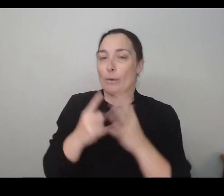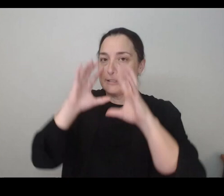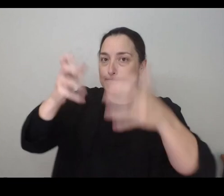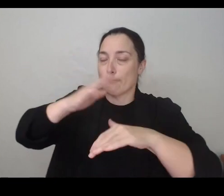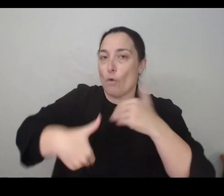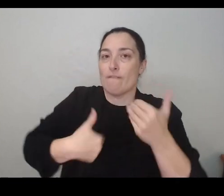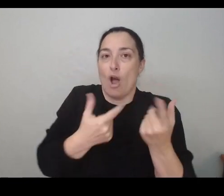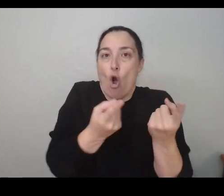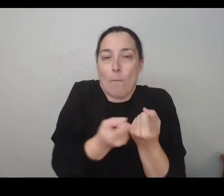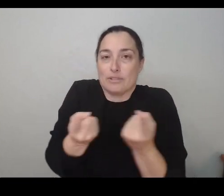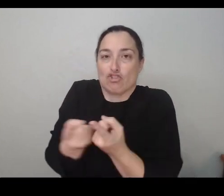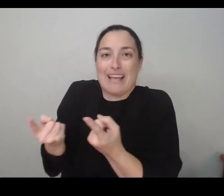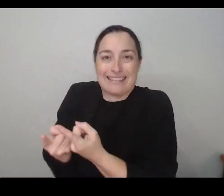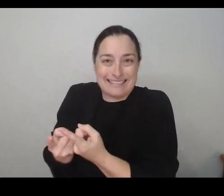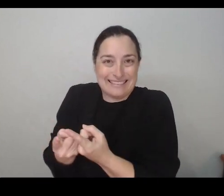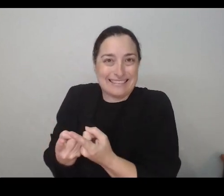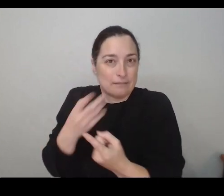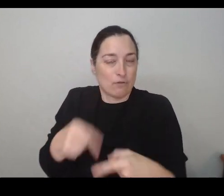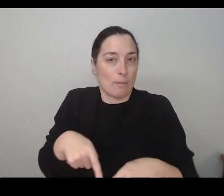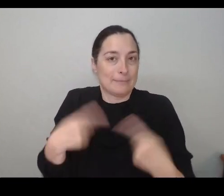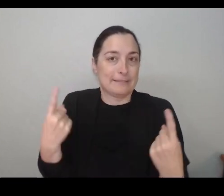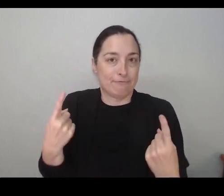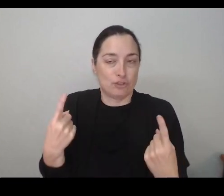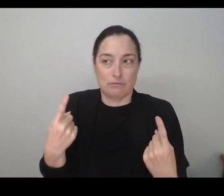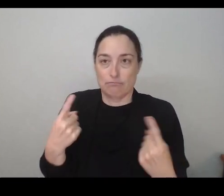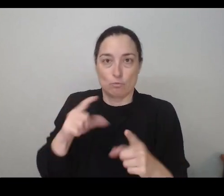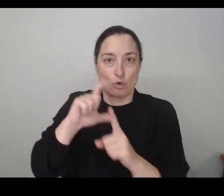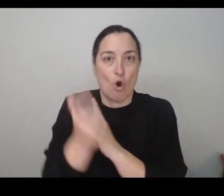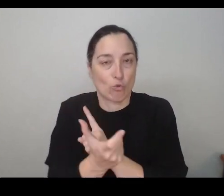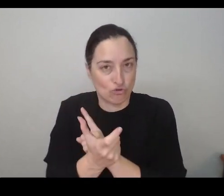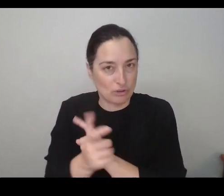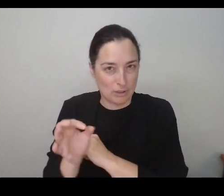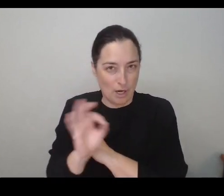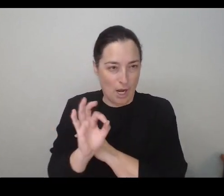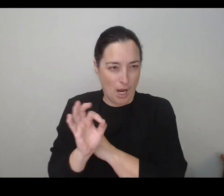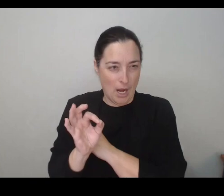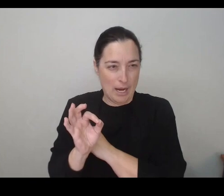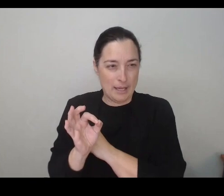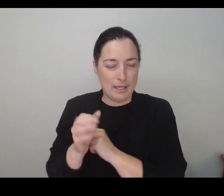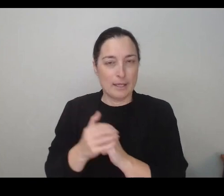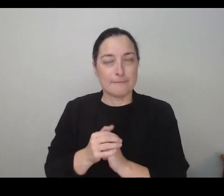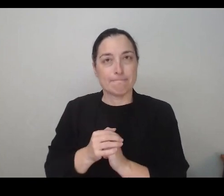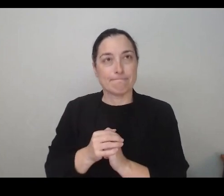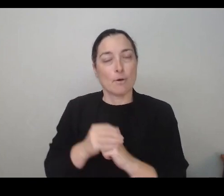from different civilizations. Culture was the climate, culture was the flowers,